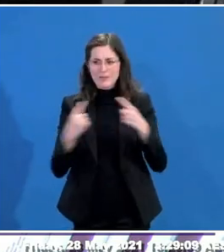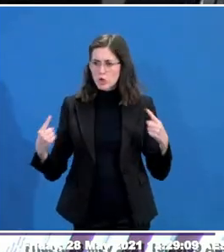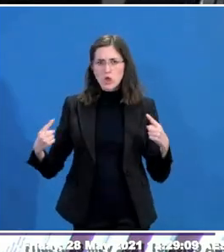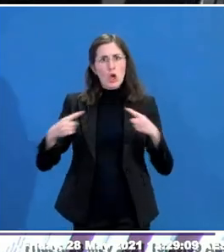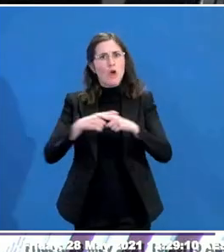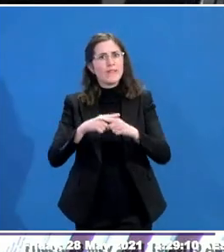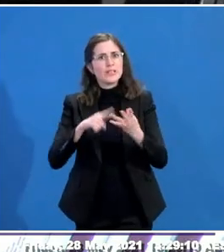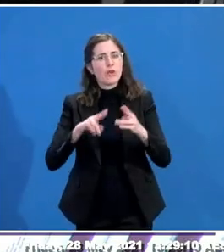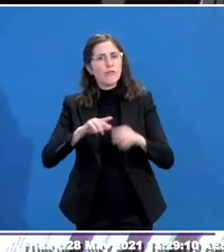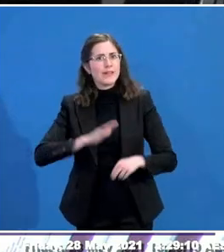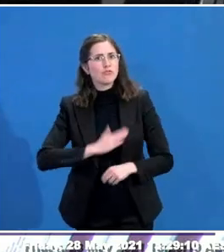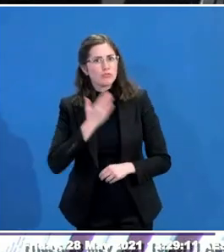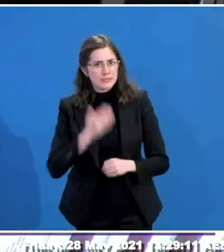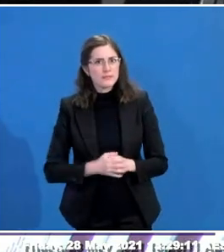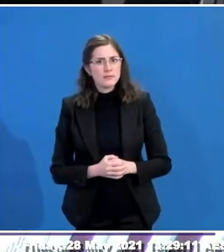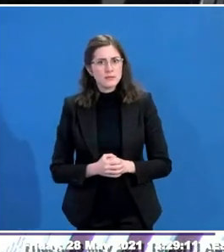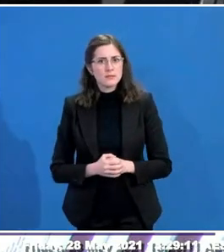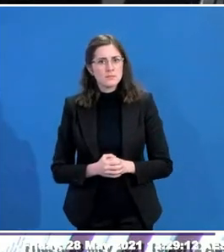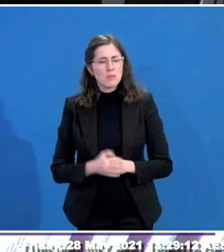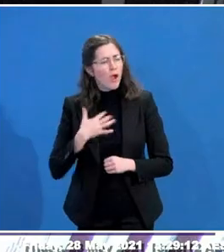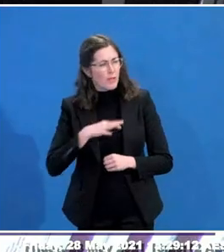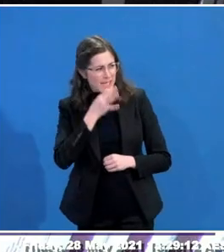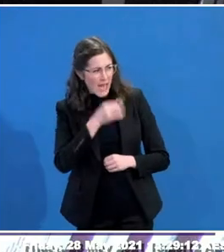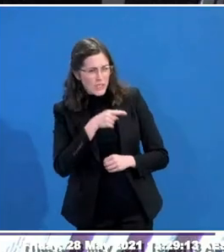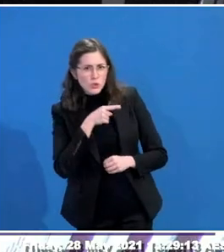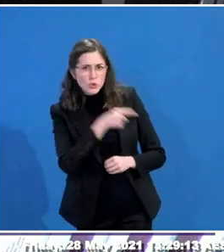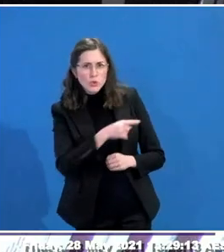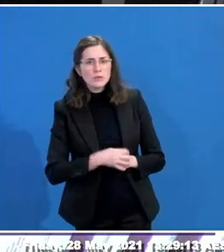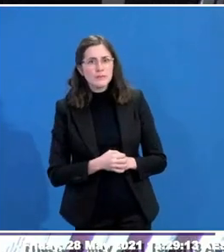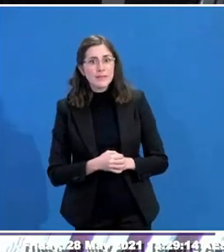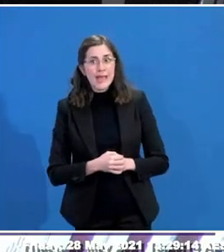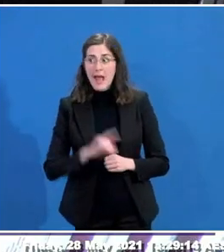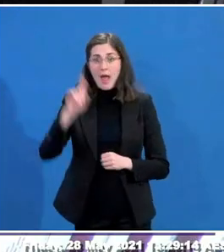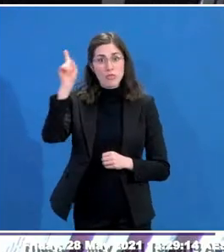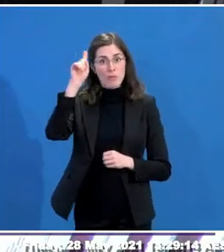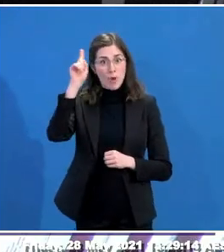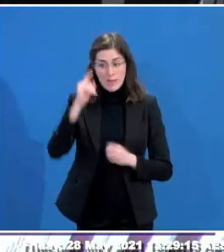Is it the case, Mr McNaughton, that service providers are now expected